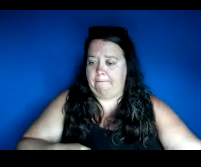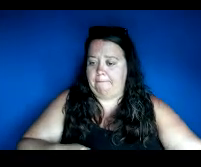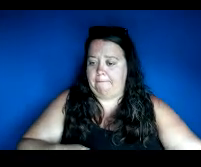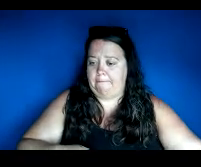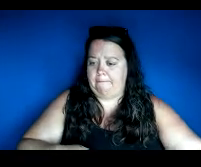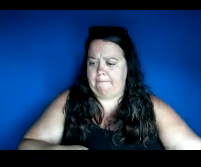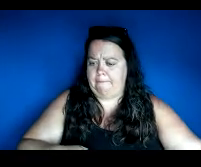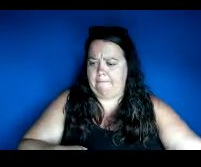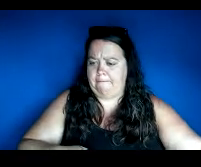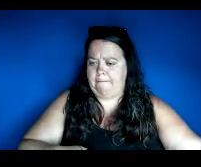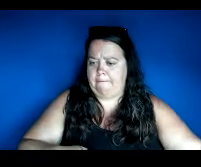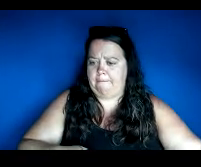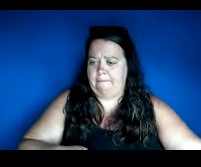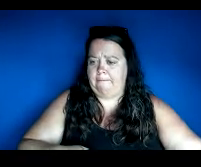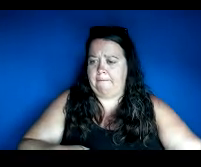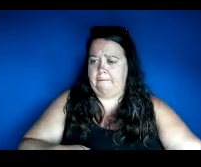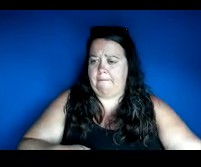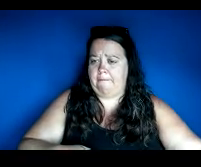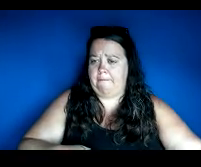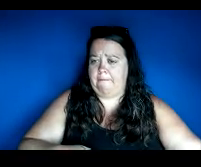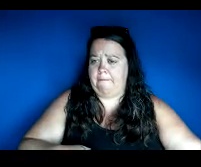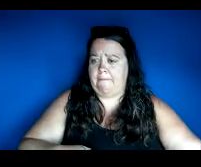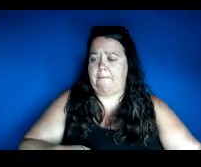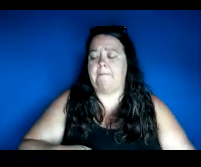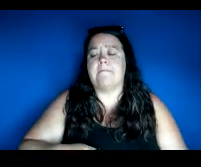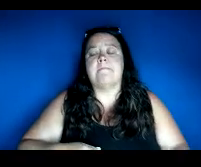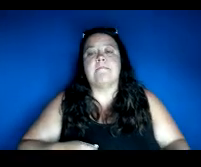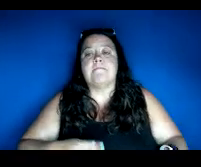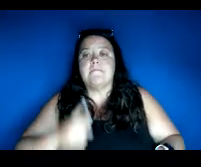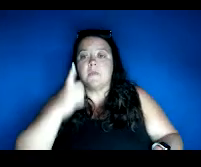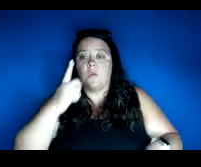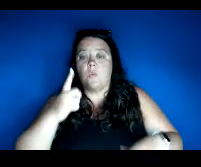so a lot of students have extended time on tests and quizzes, and that concern about, you know,